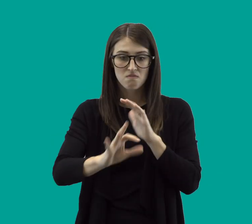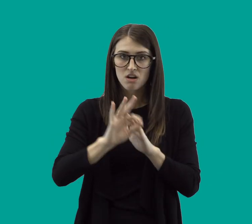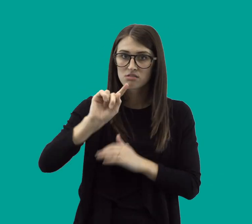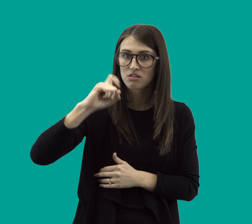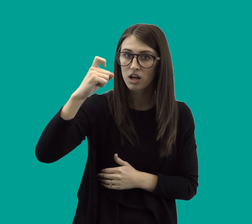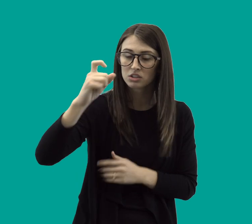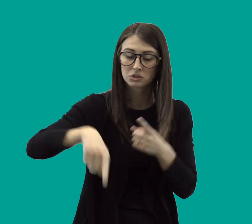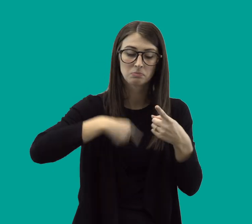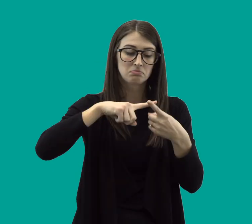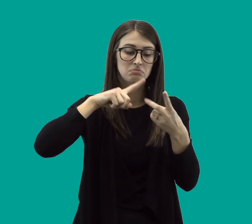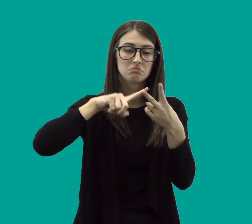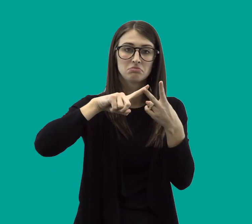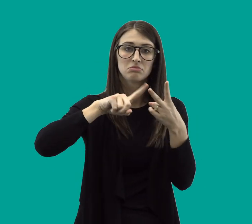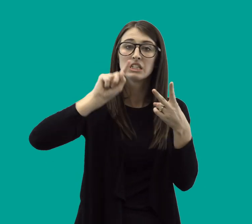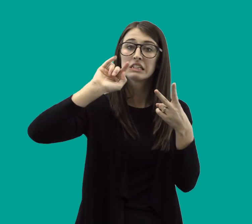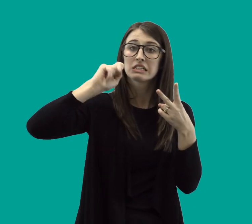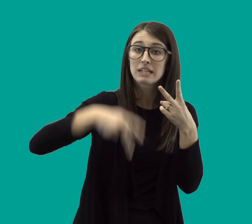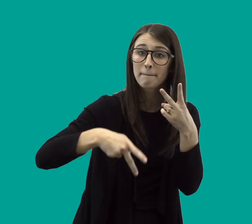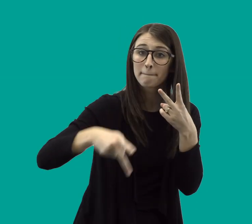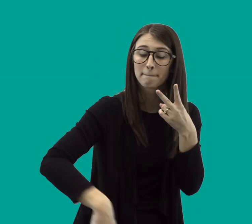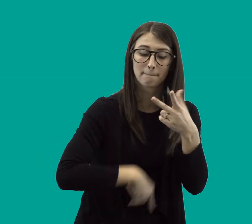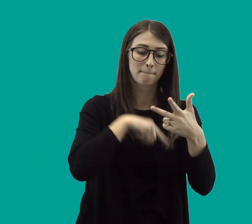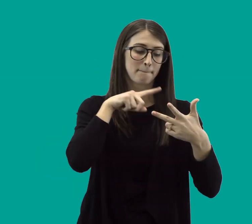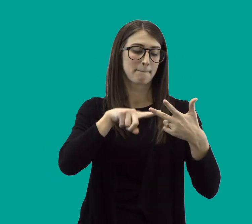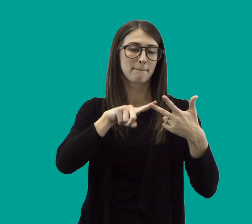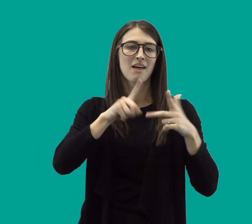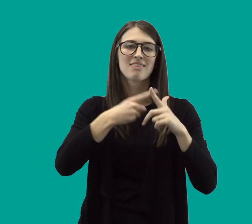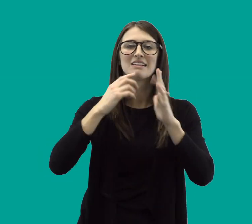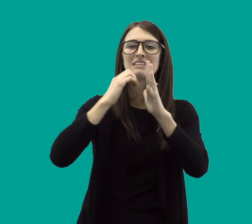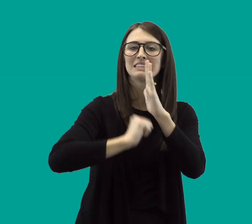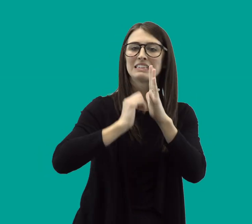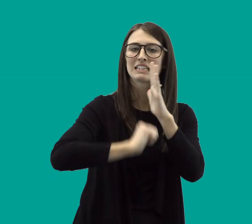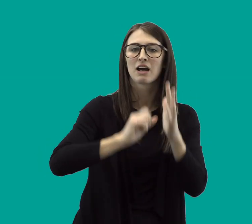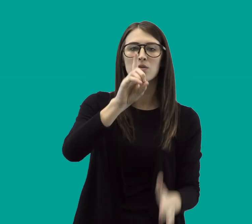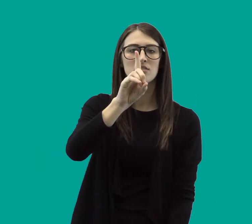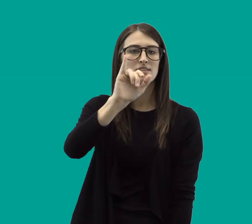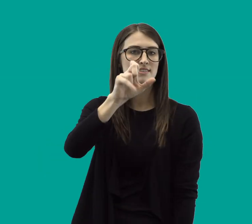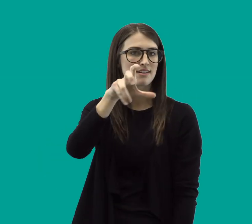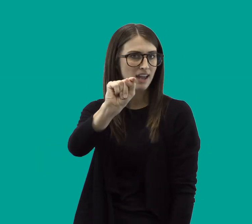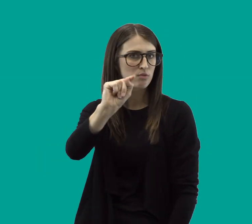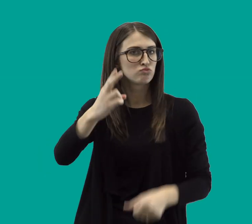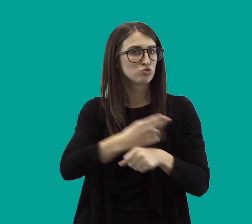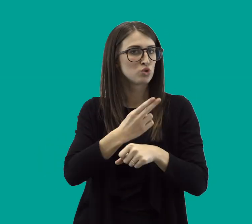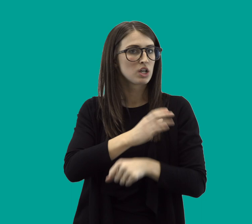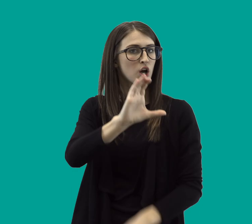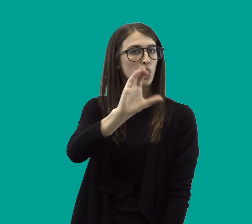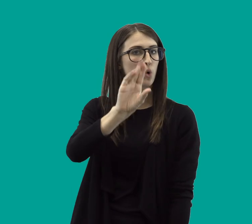tip, and how to calculate a discount using a coupon